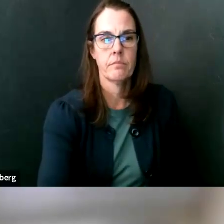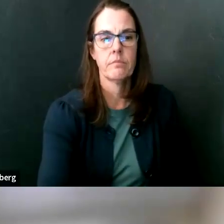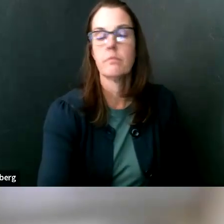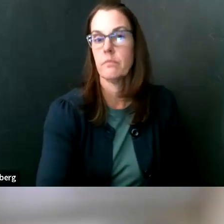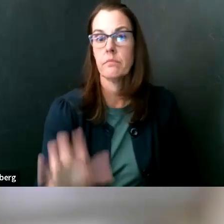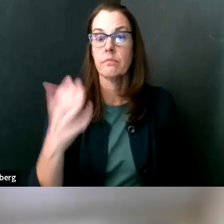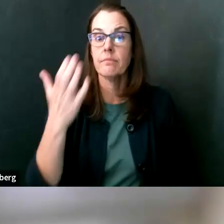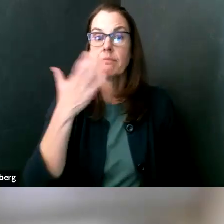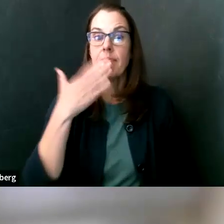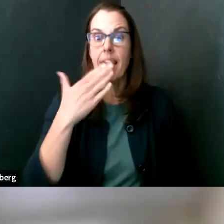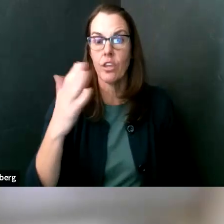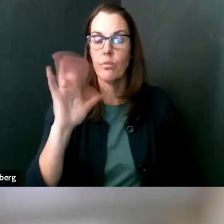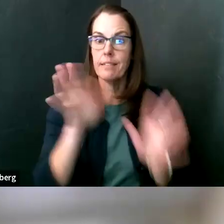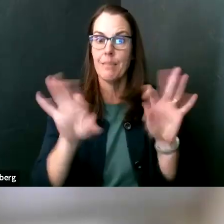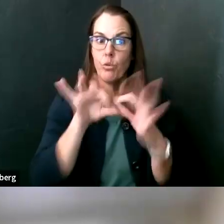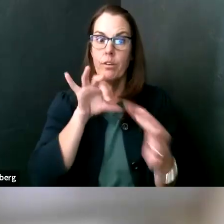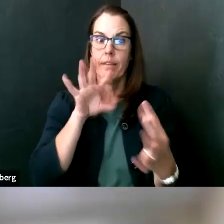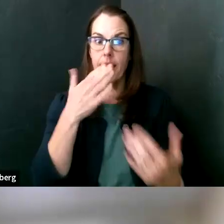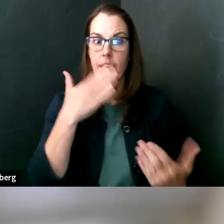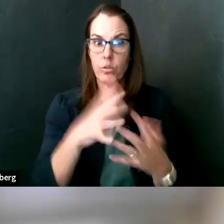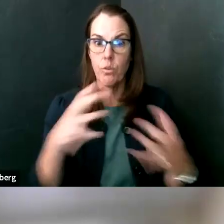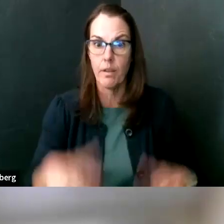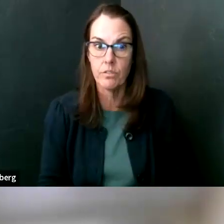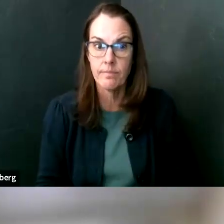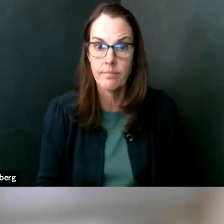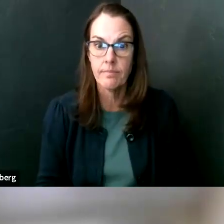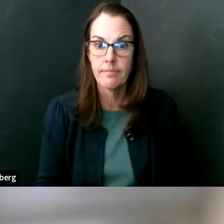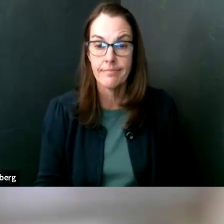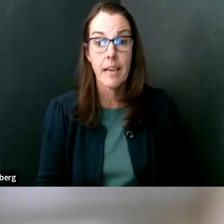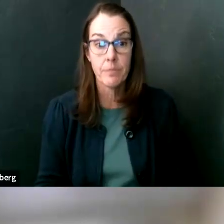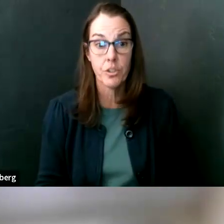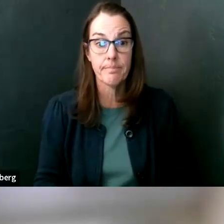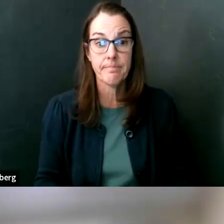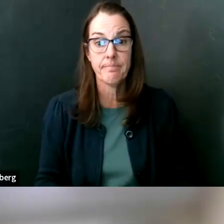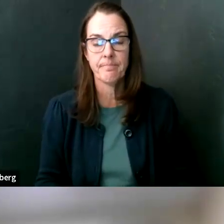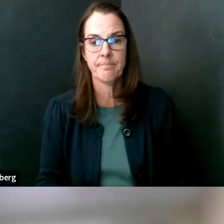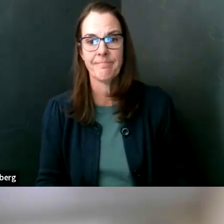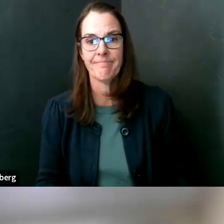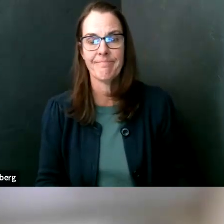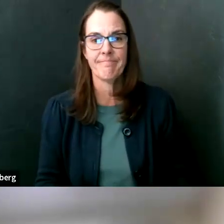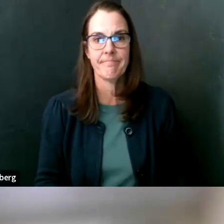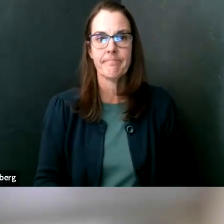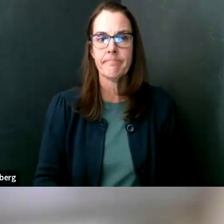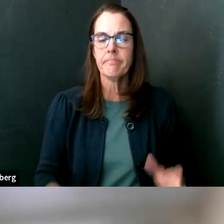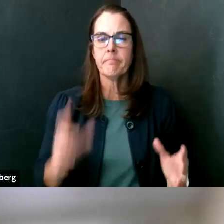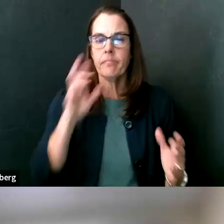very meaningful feedback. So, thank you very much. Yeah, sure. Yeah, we'll we'll work on that and